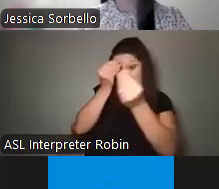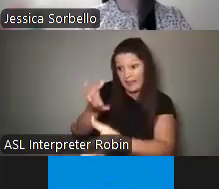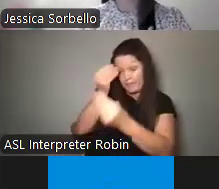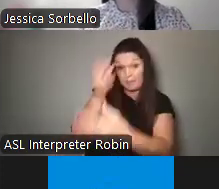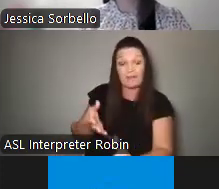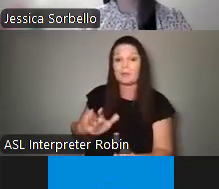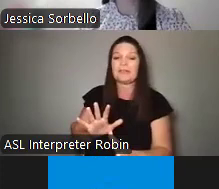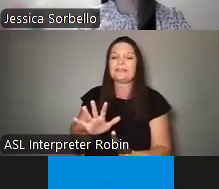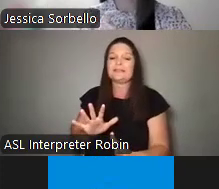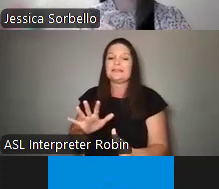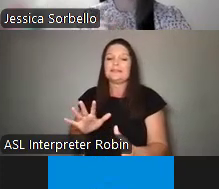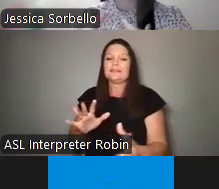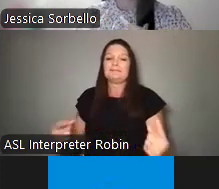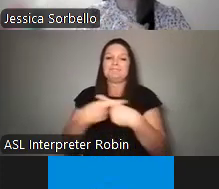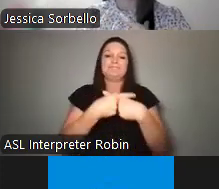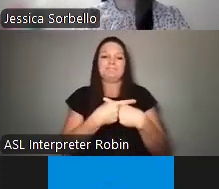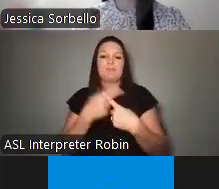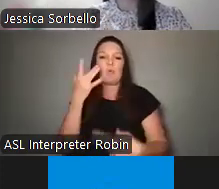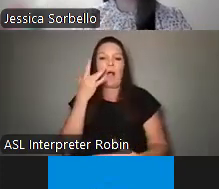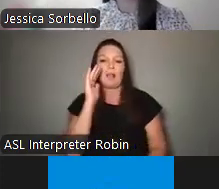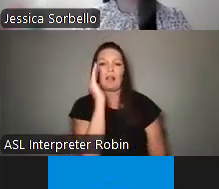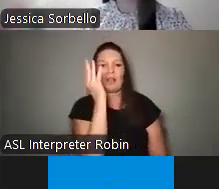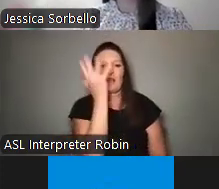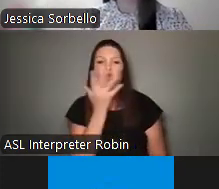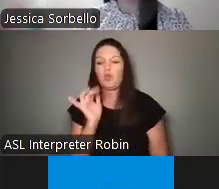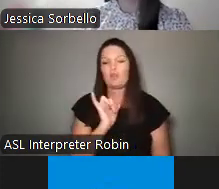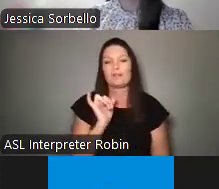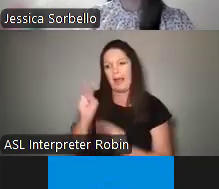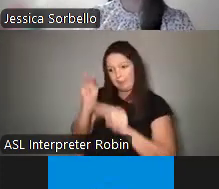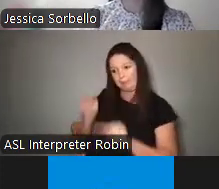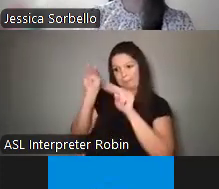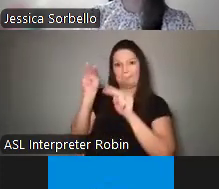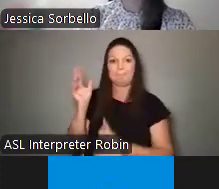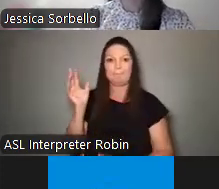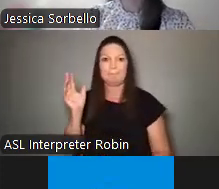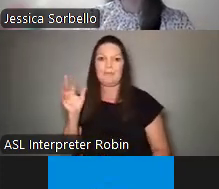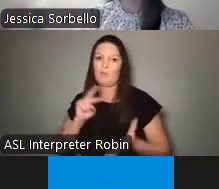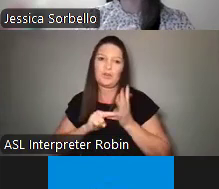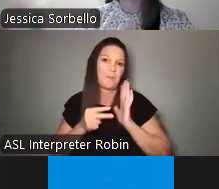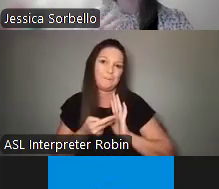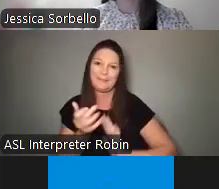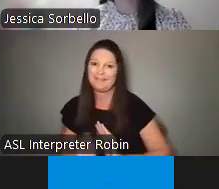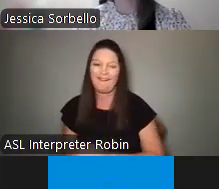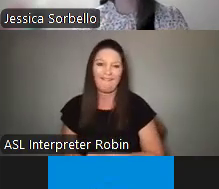Maybe